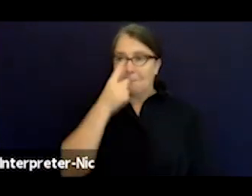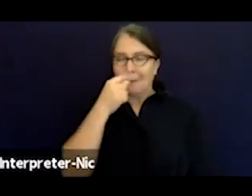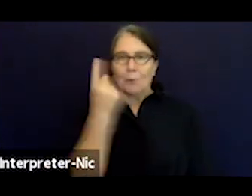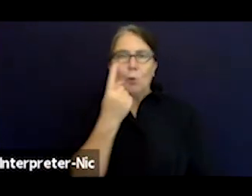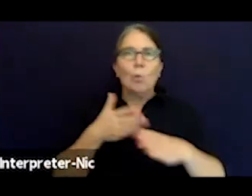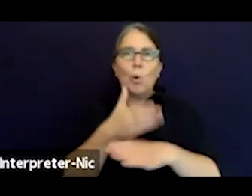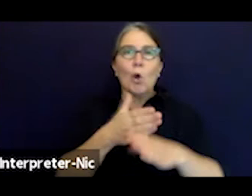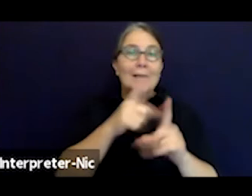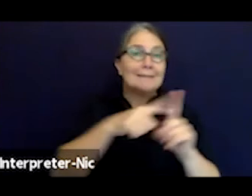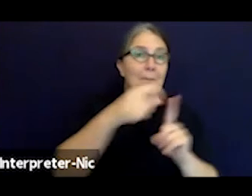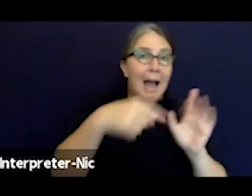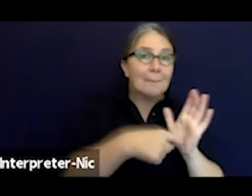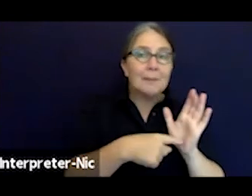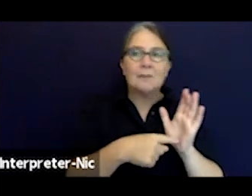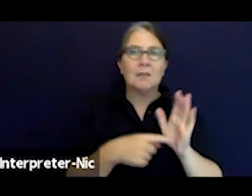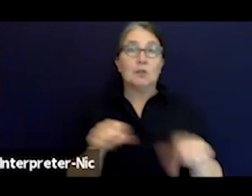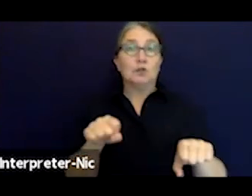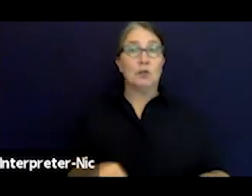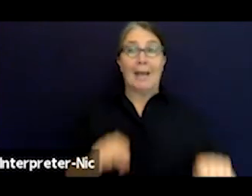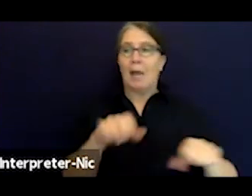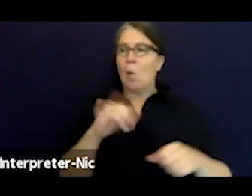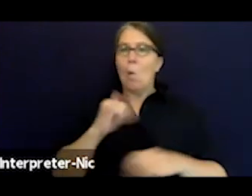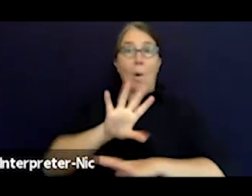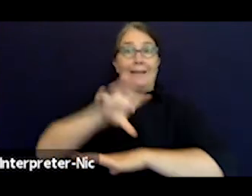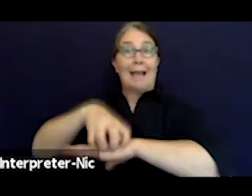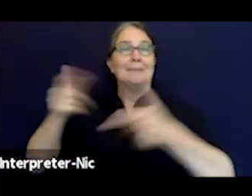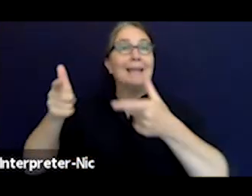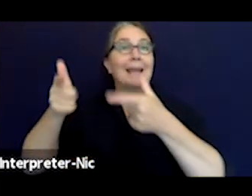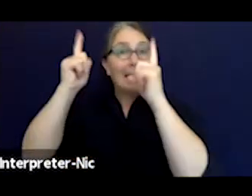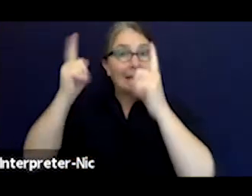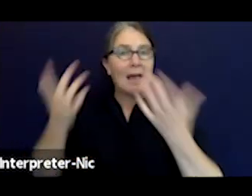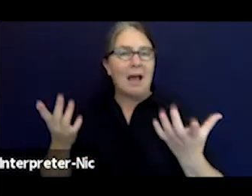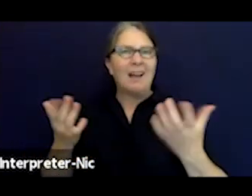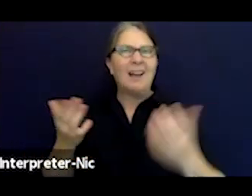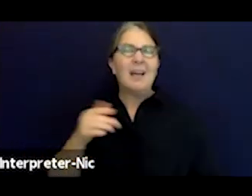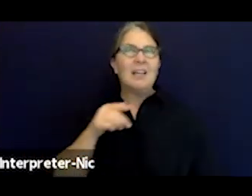what you can do instead of talking about how to benefit students with disability barriers,